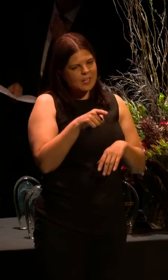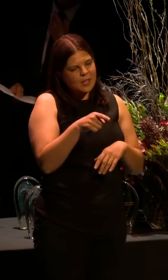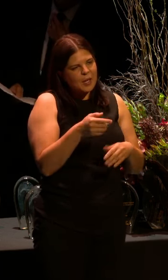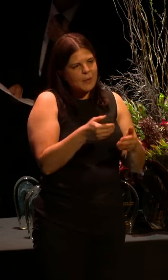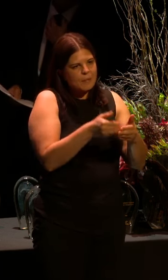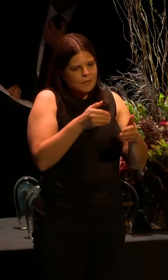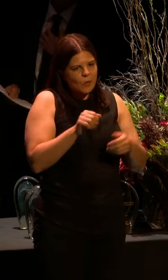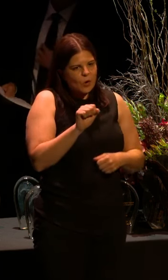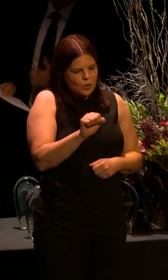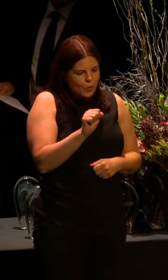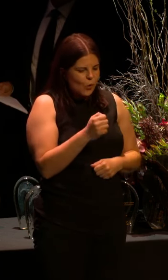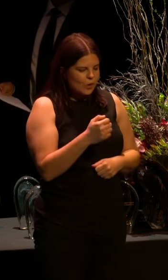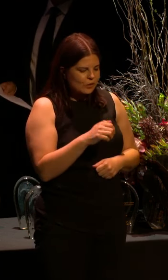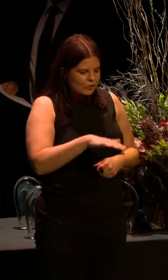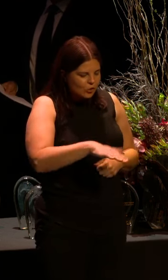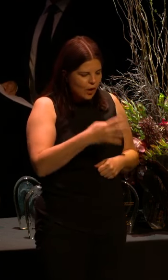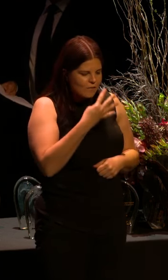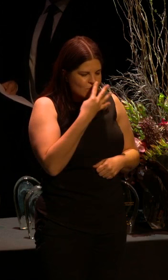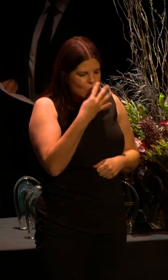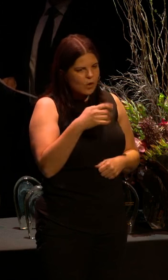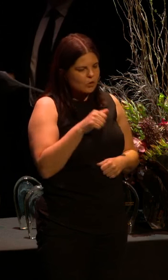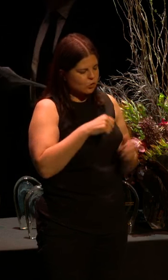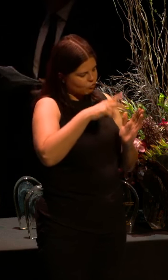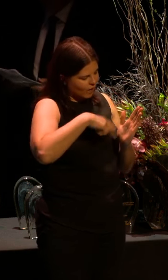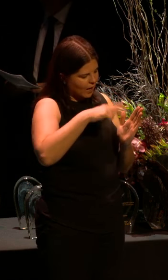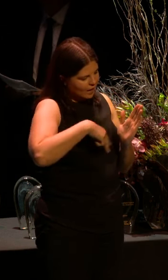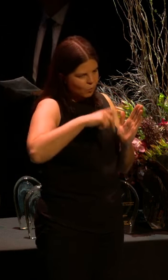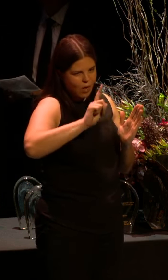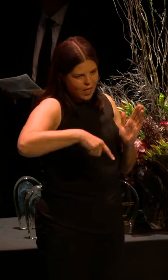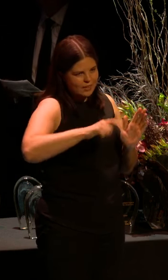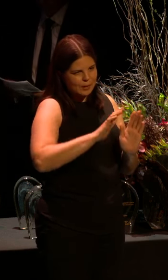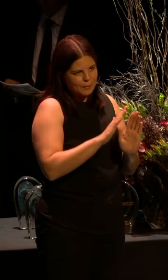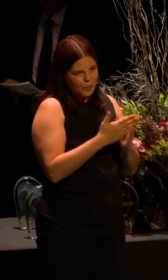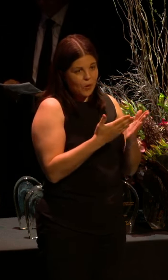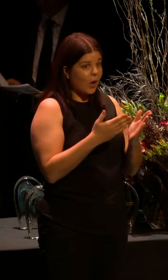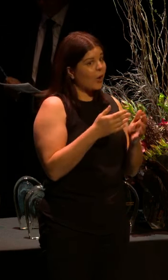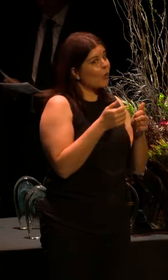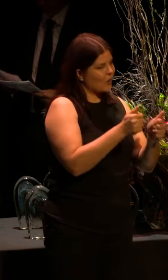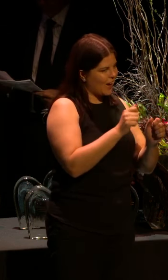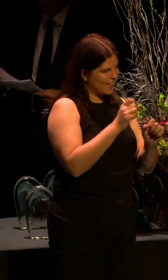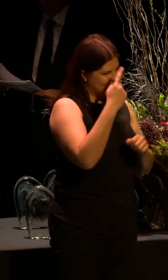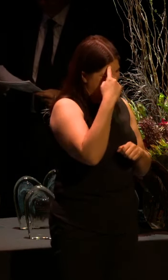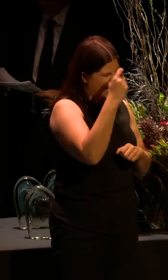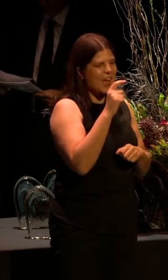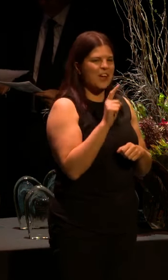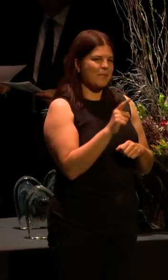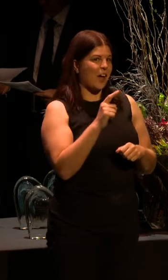Actually, that's not a bad idea. But I'd rather talk about parties.